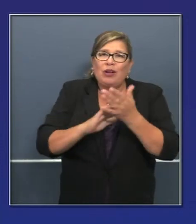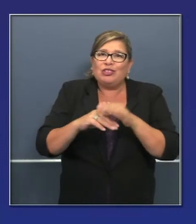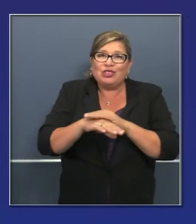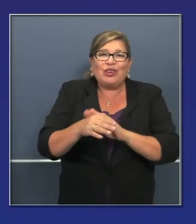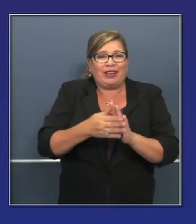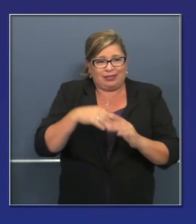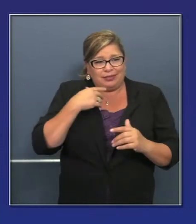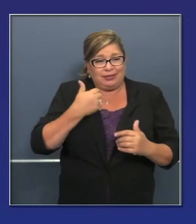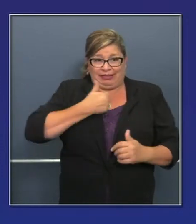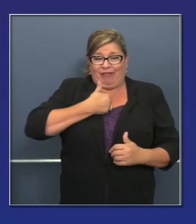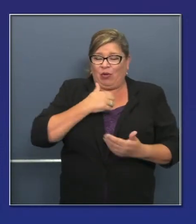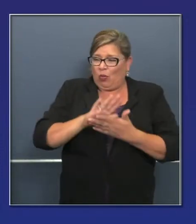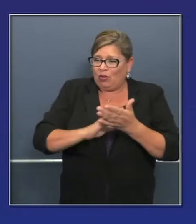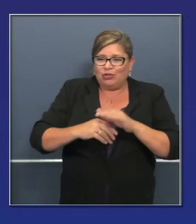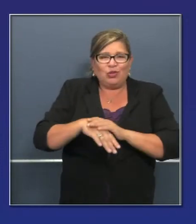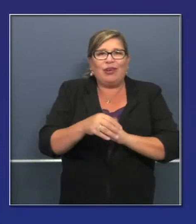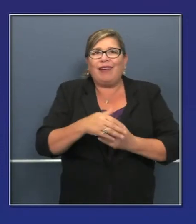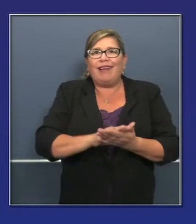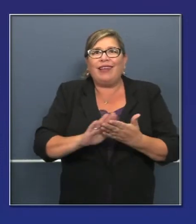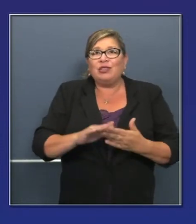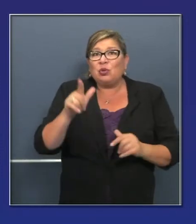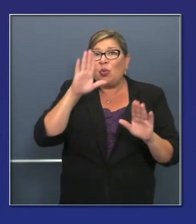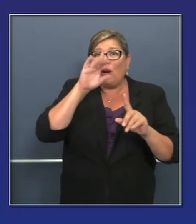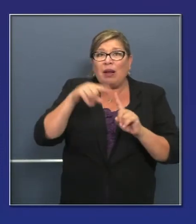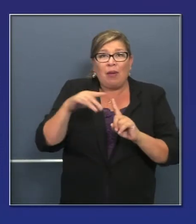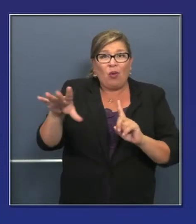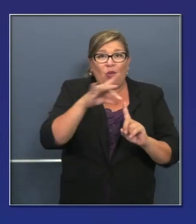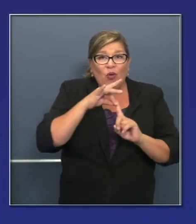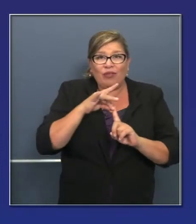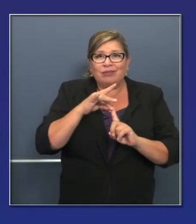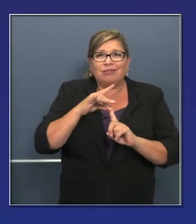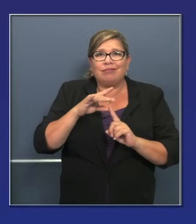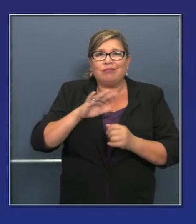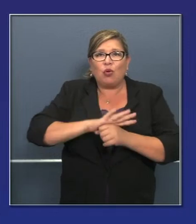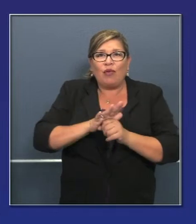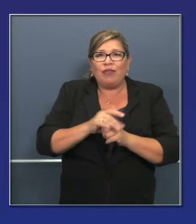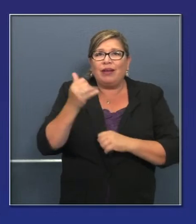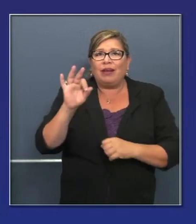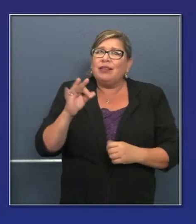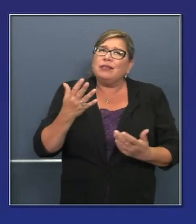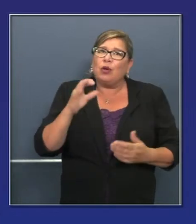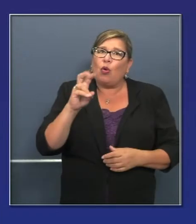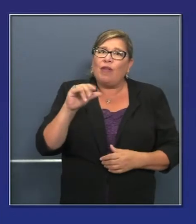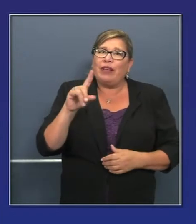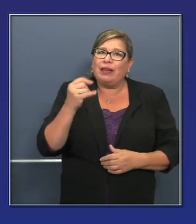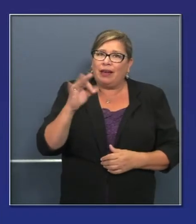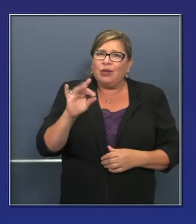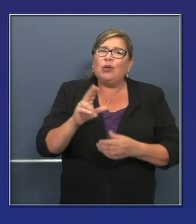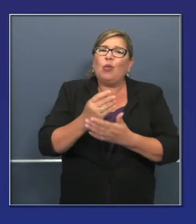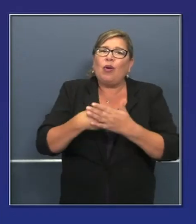your hands you worried about getting copa90 wash your hands some of you may have forgotten how to